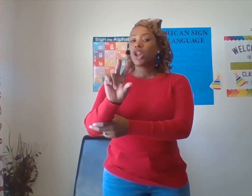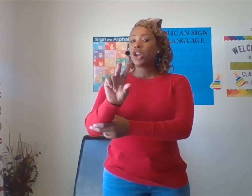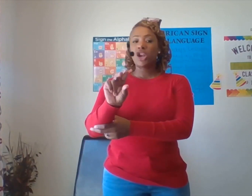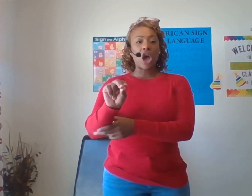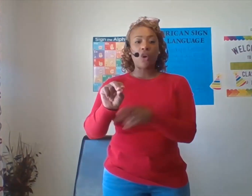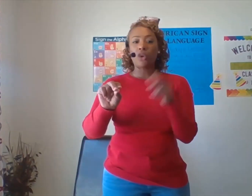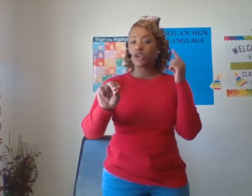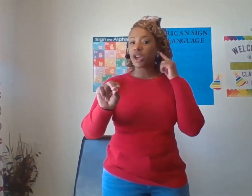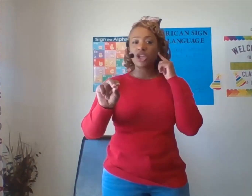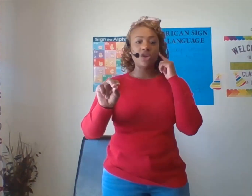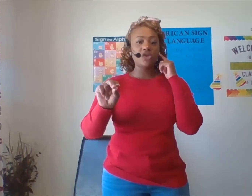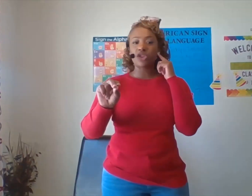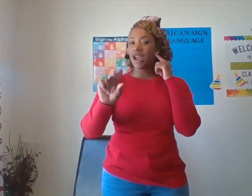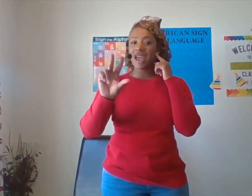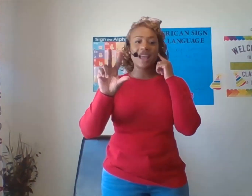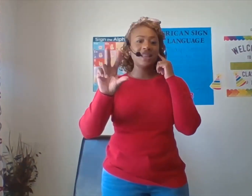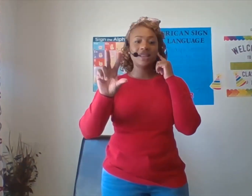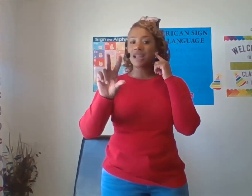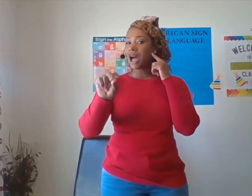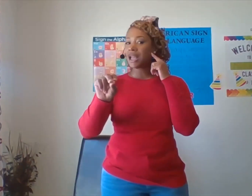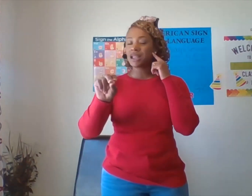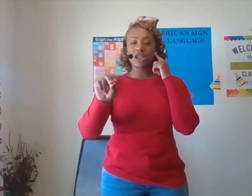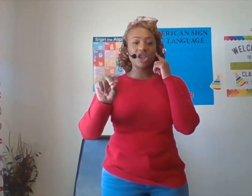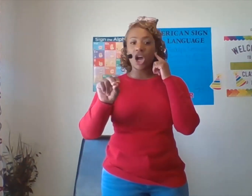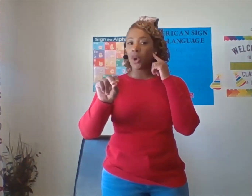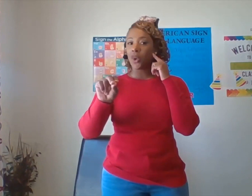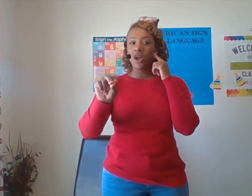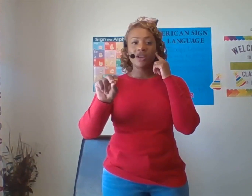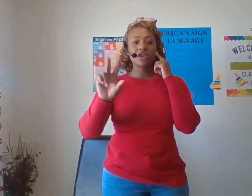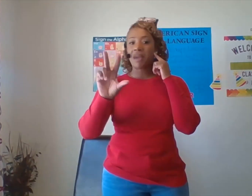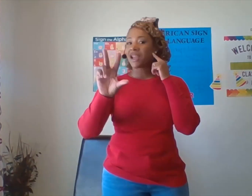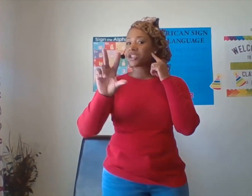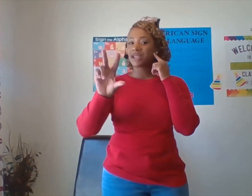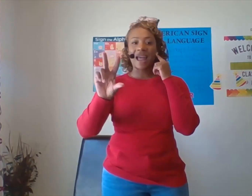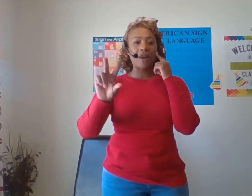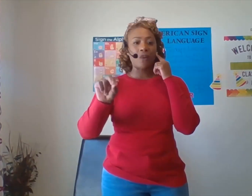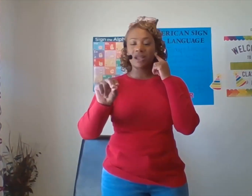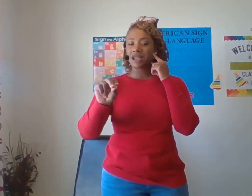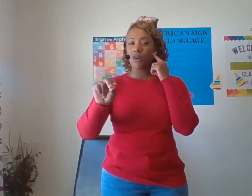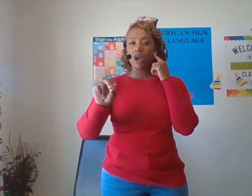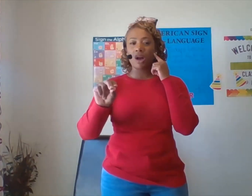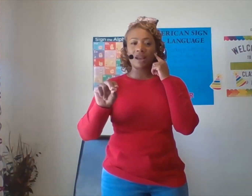no you're gonna use your head not no to match the sign once again we call that